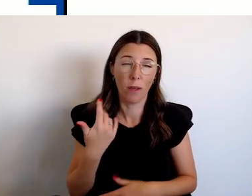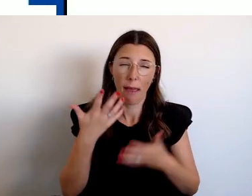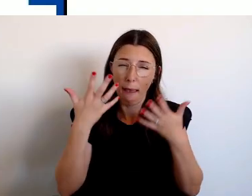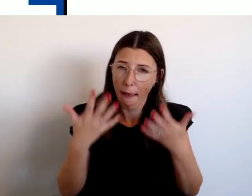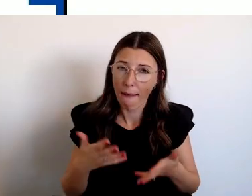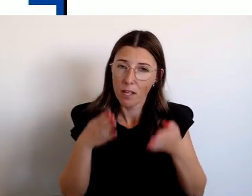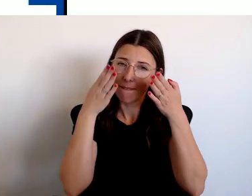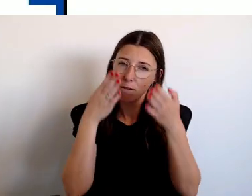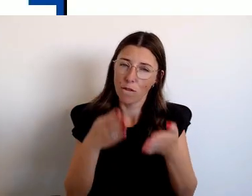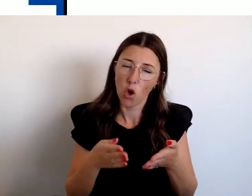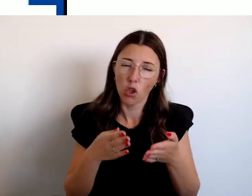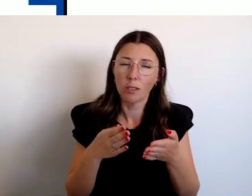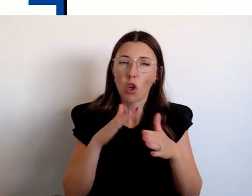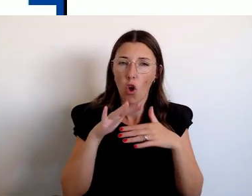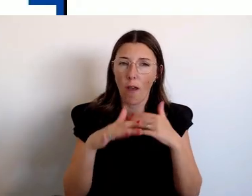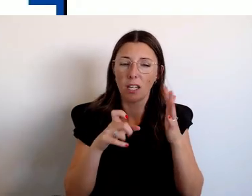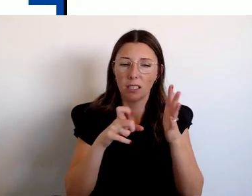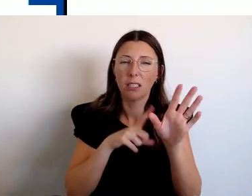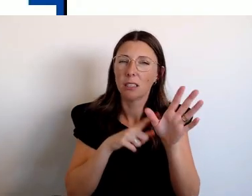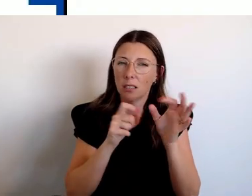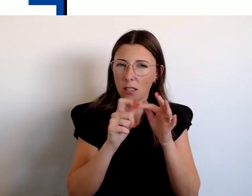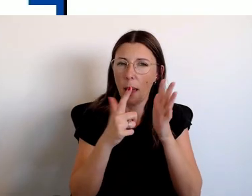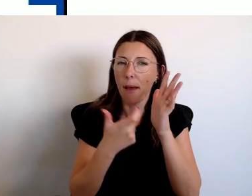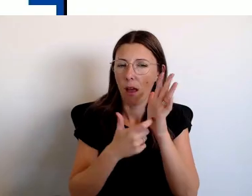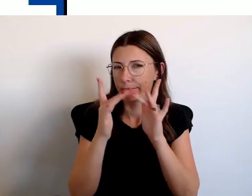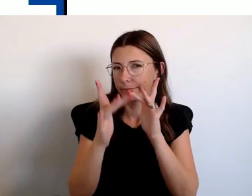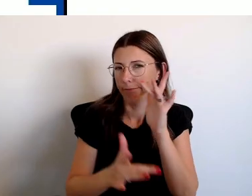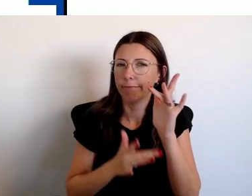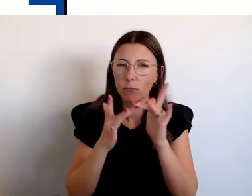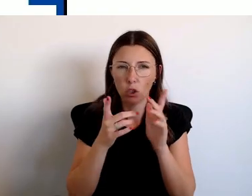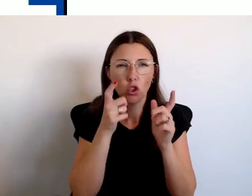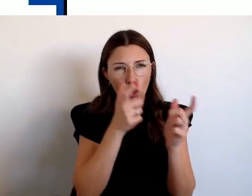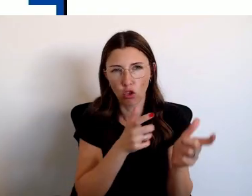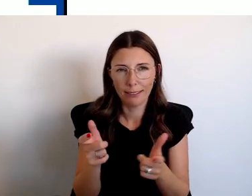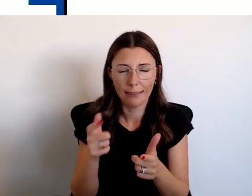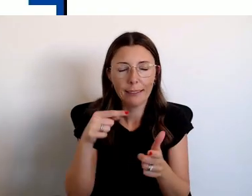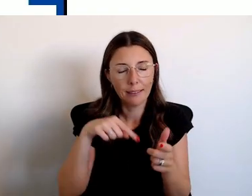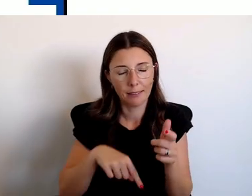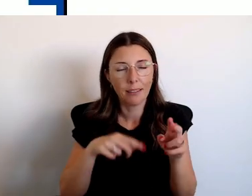cybersecurity at VAGO because of the data that we hold.